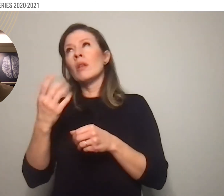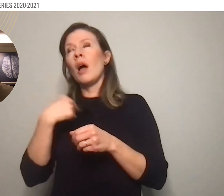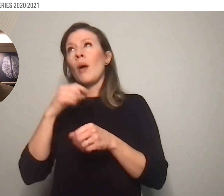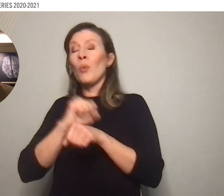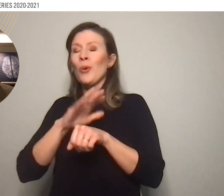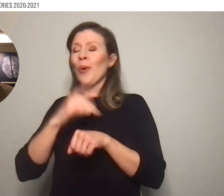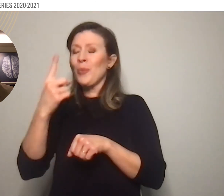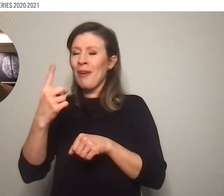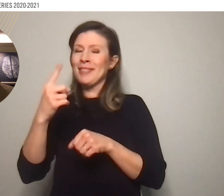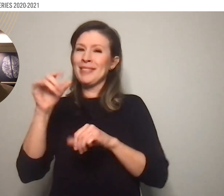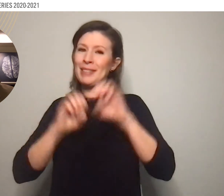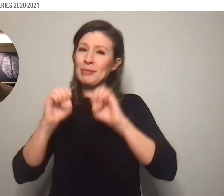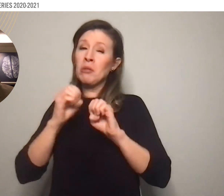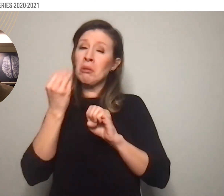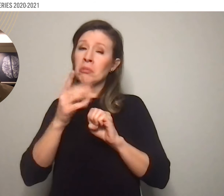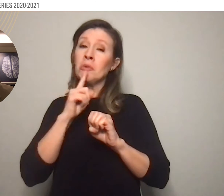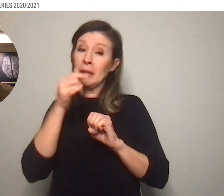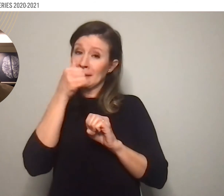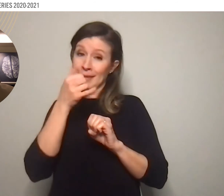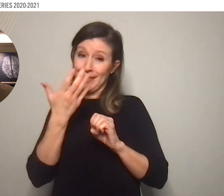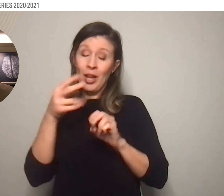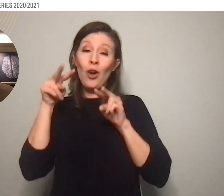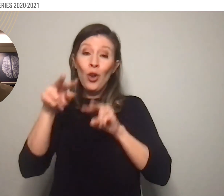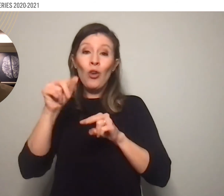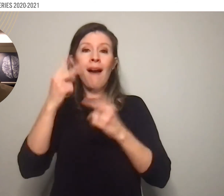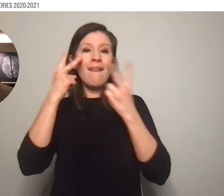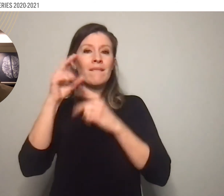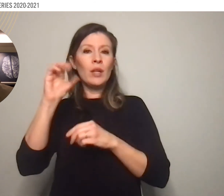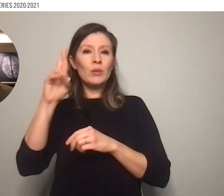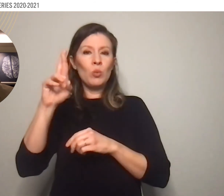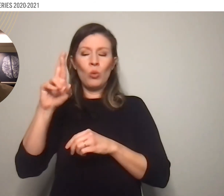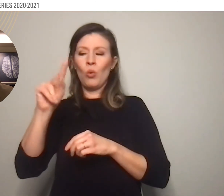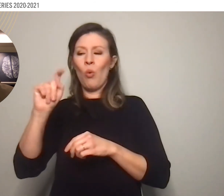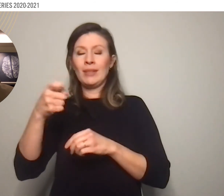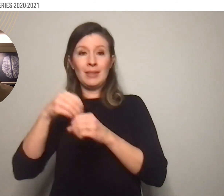on well I looked at one really silly experiment looking at the visual cortex in the brain using